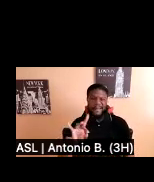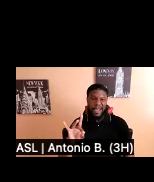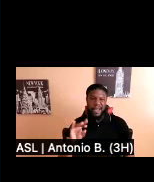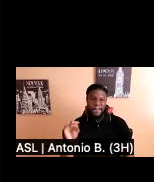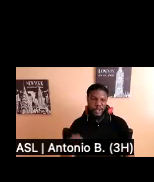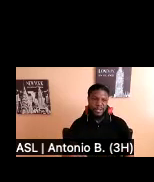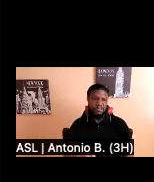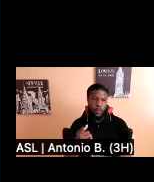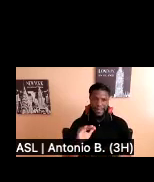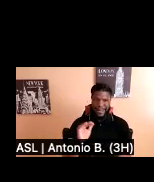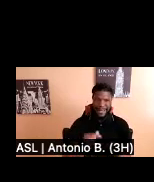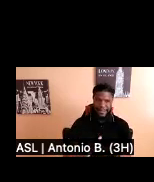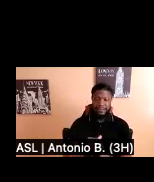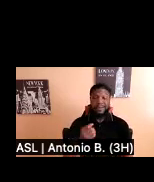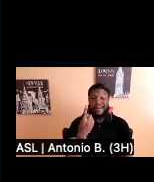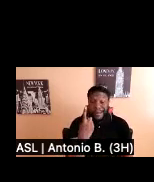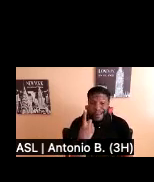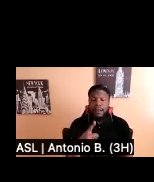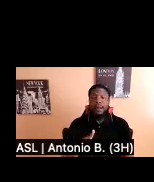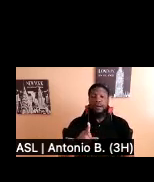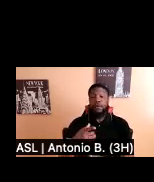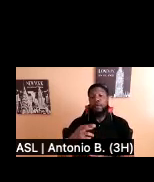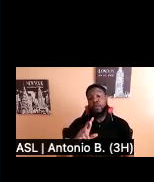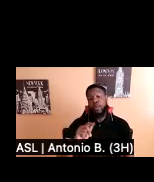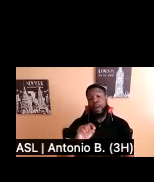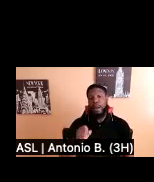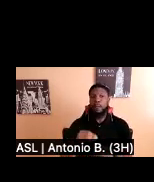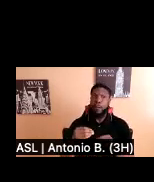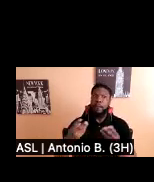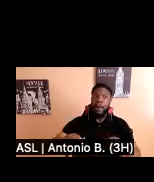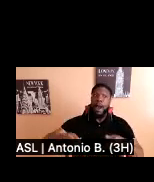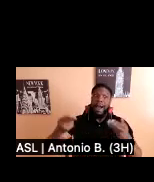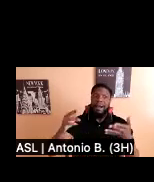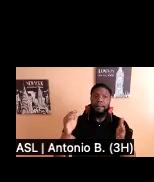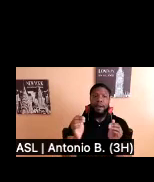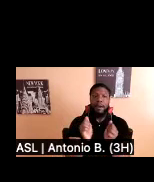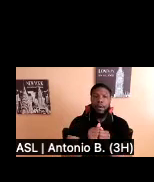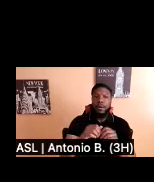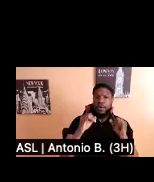However, those rates were a lot higher than those of instructors or cross-trained teachers: